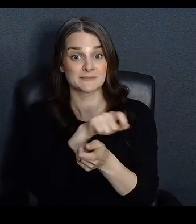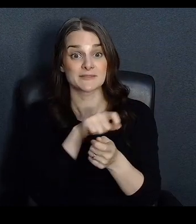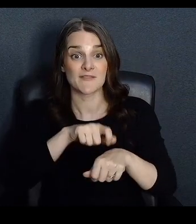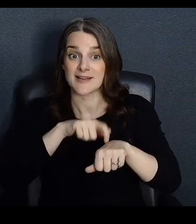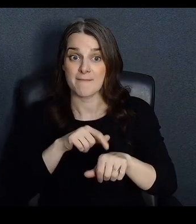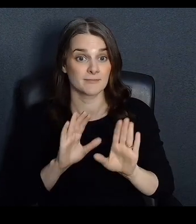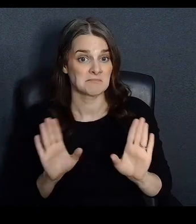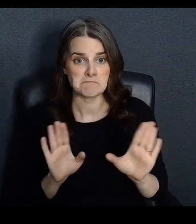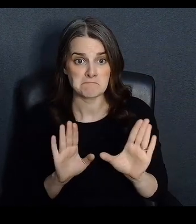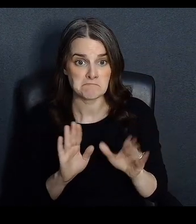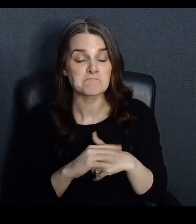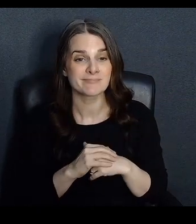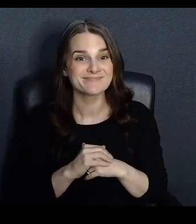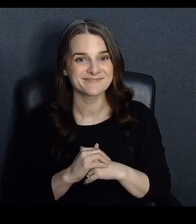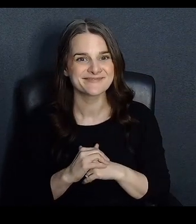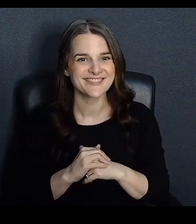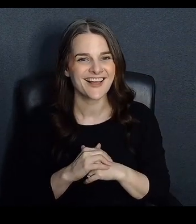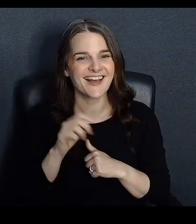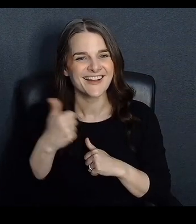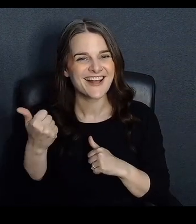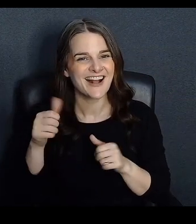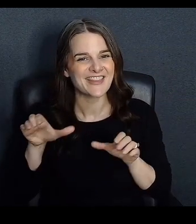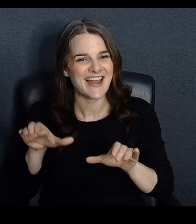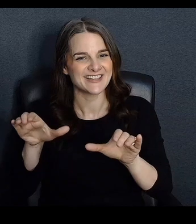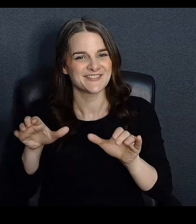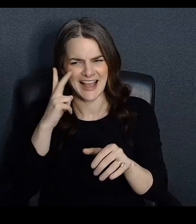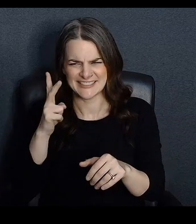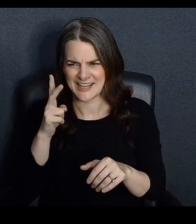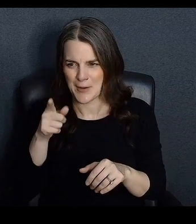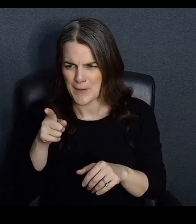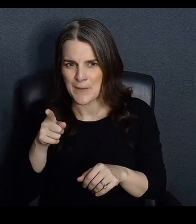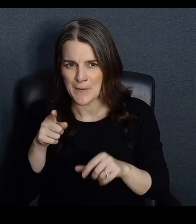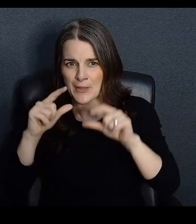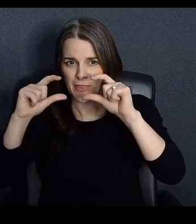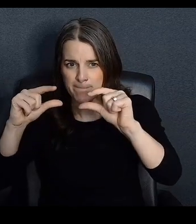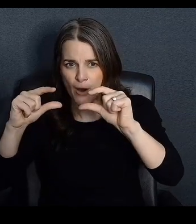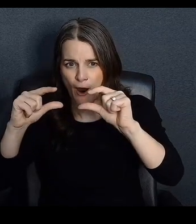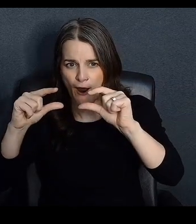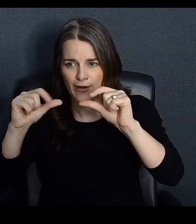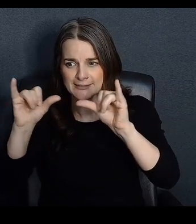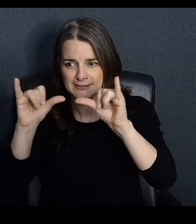to a specific time of the day. And then for other activities, I see that the size of the bar